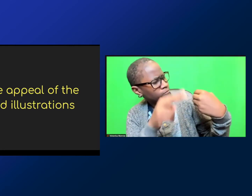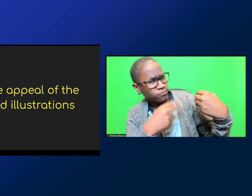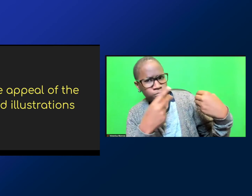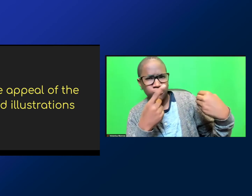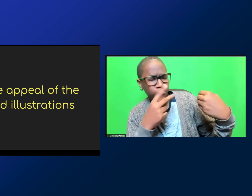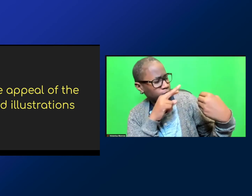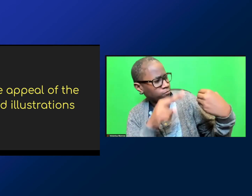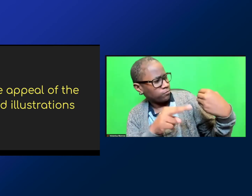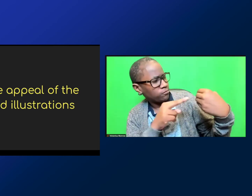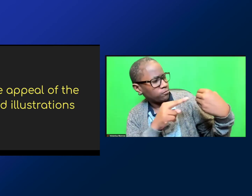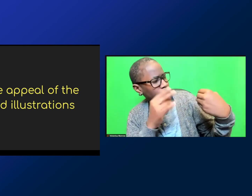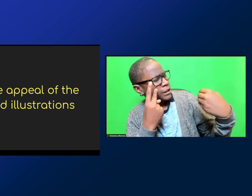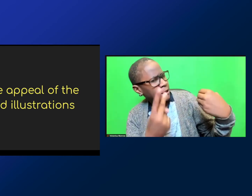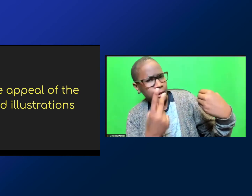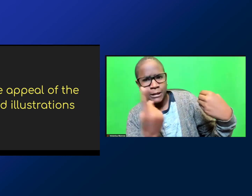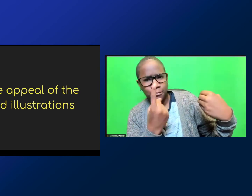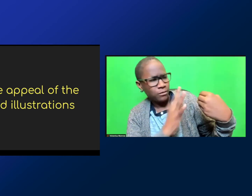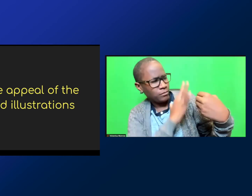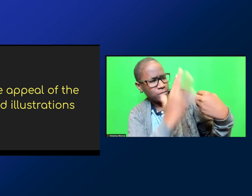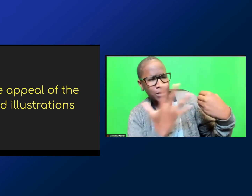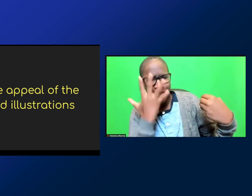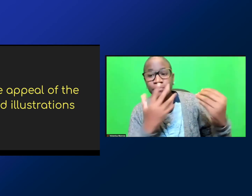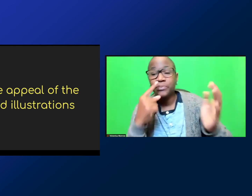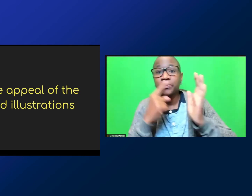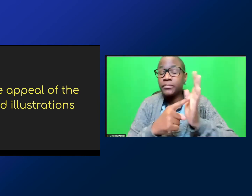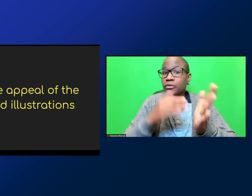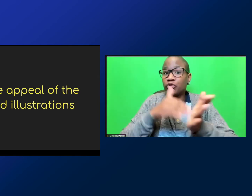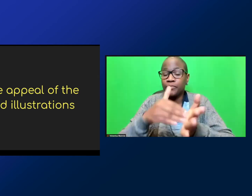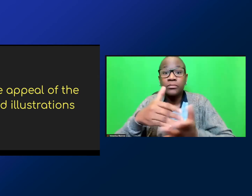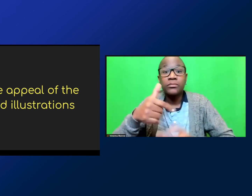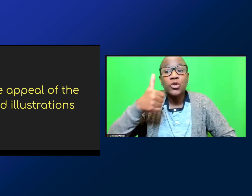and the illustrations so you have your front cover you know take a look at it see